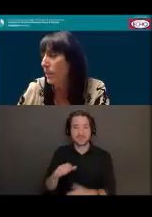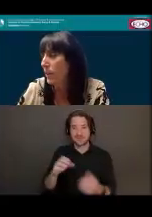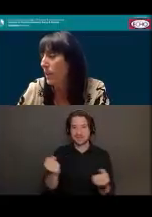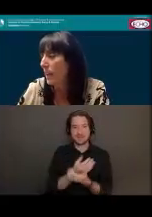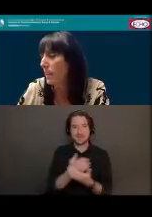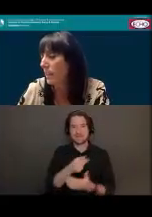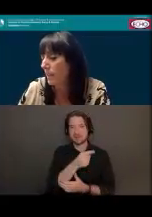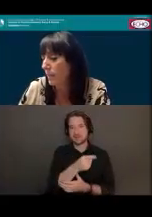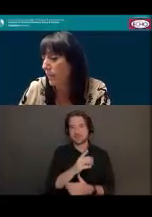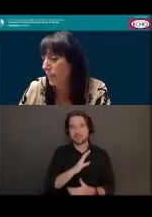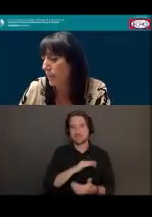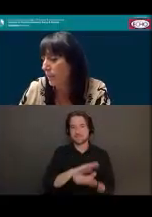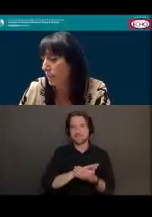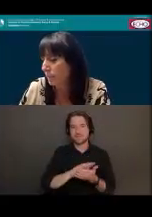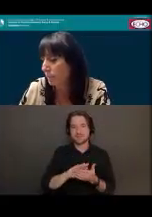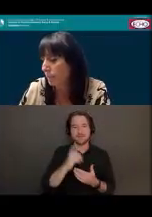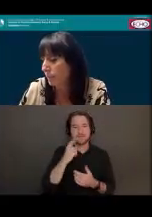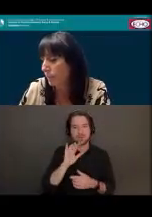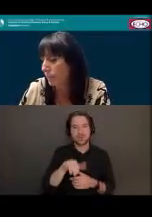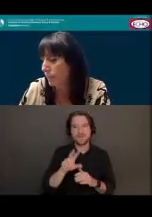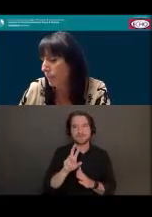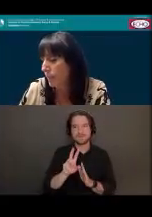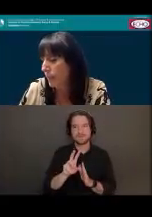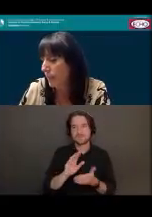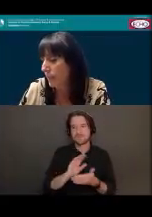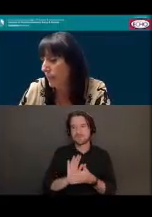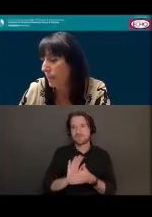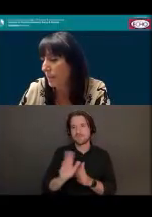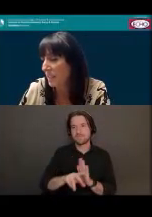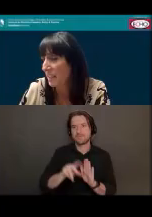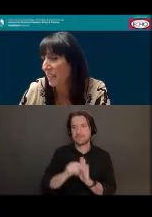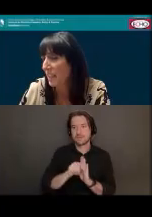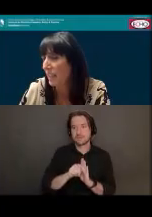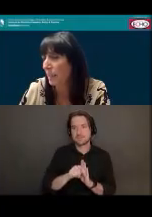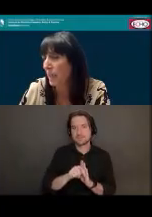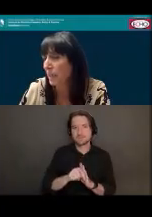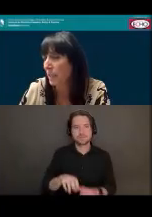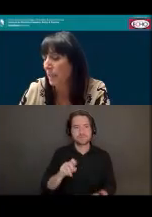so nice in this video. Okay, let me see if I can get back to my